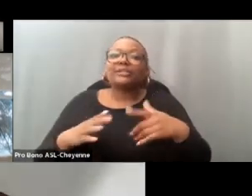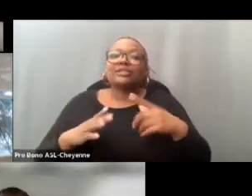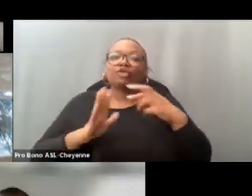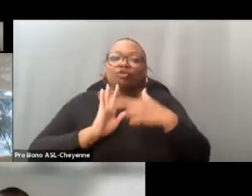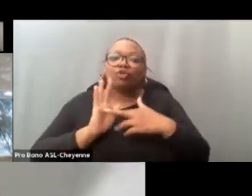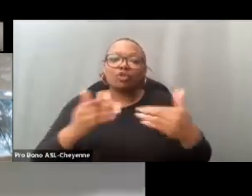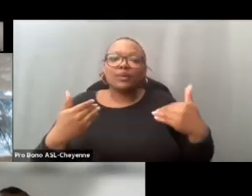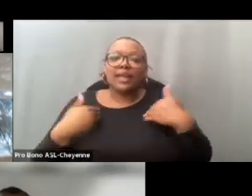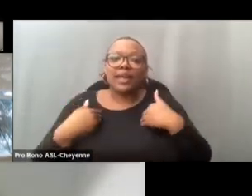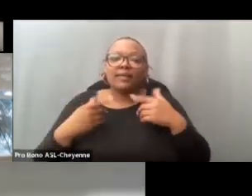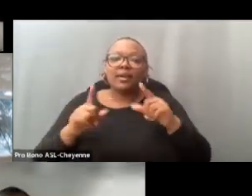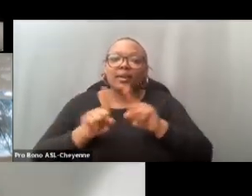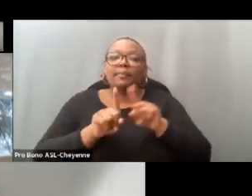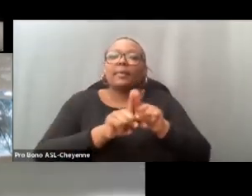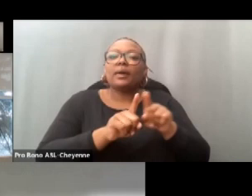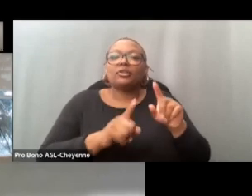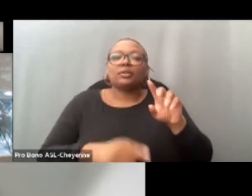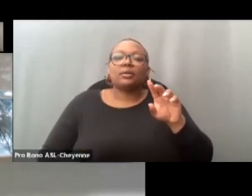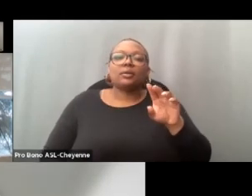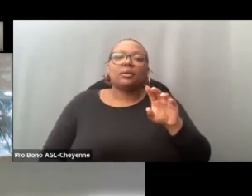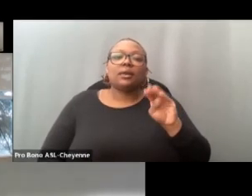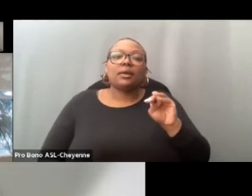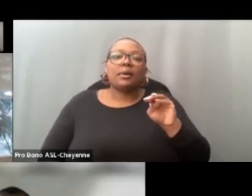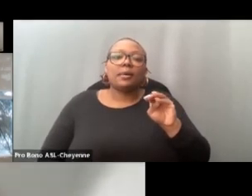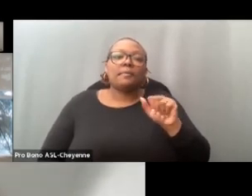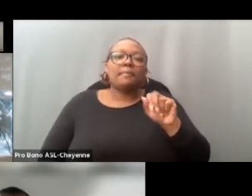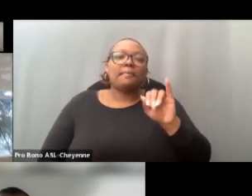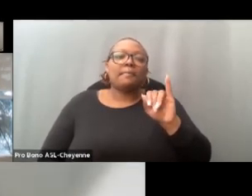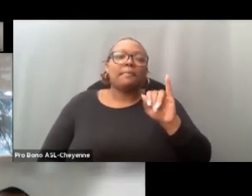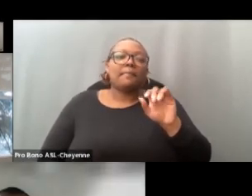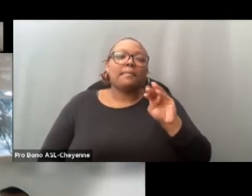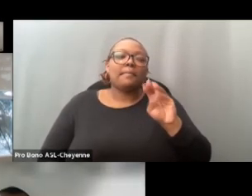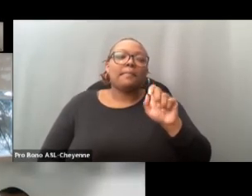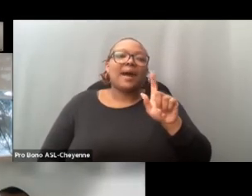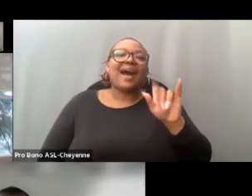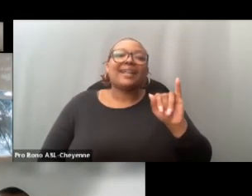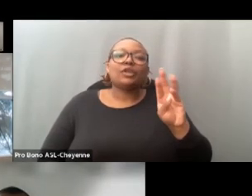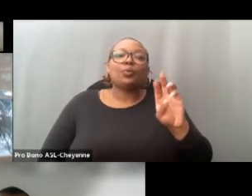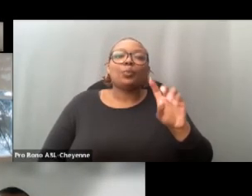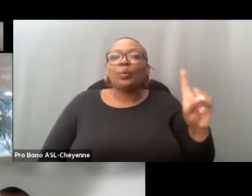whether it's Nollywood or it's Bollywood or, and there's so much emphasis on sports,